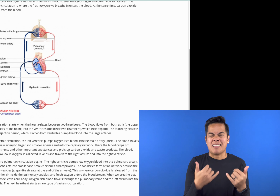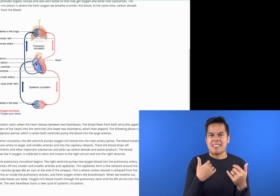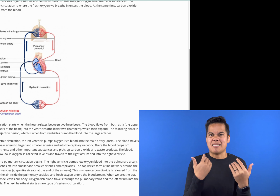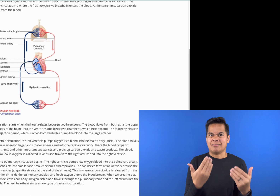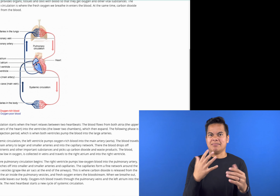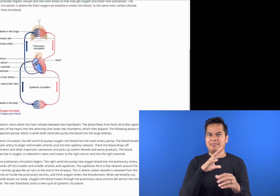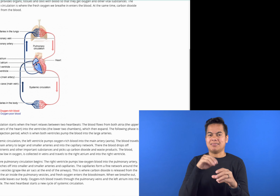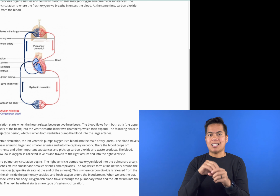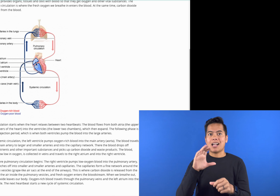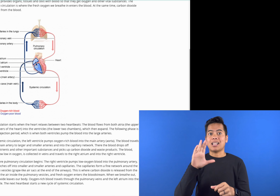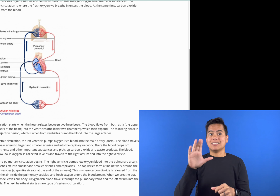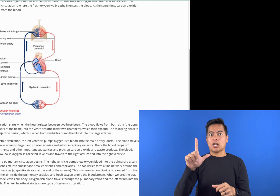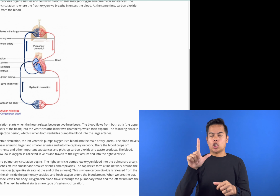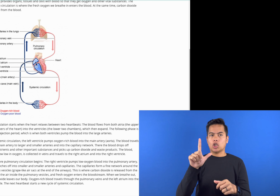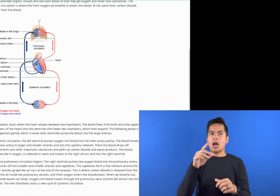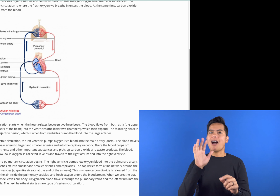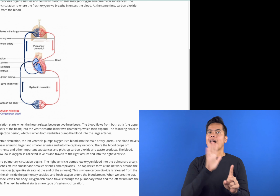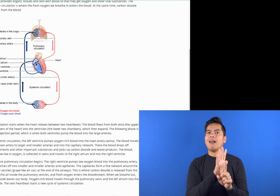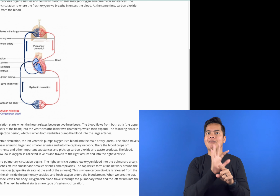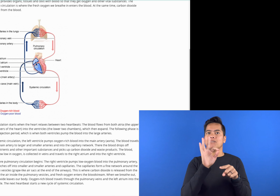I will use ASL in classifiers to elaborate the function.